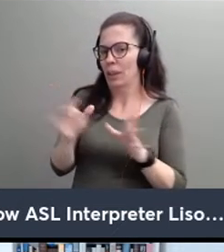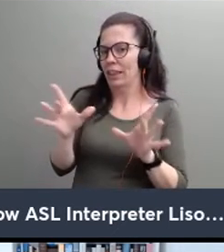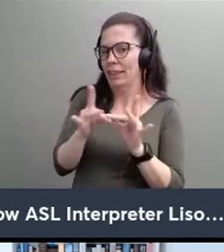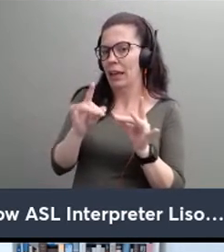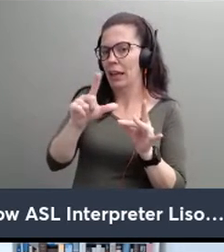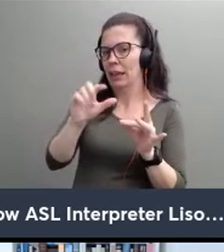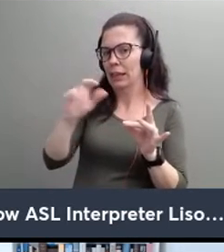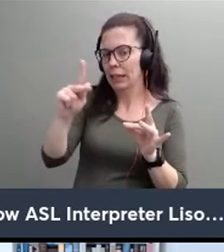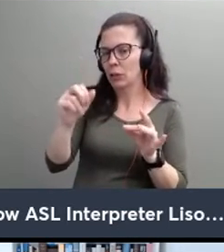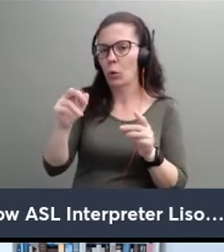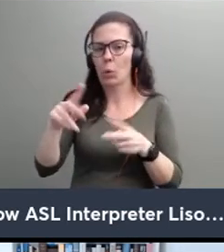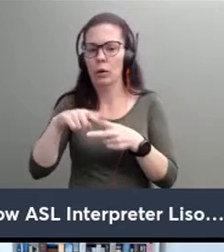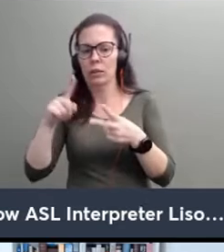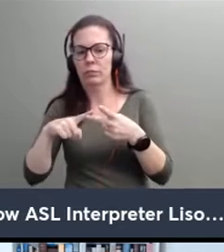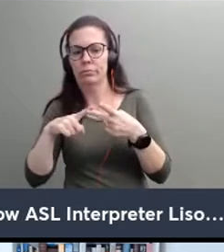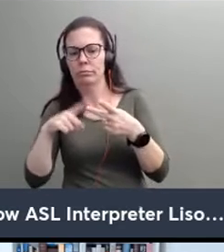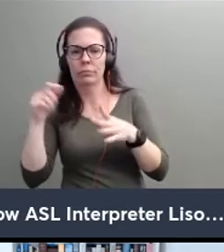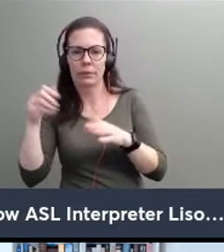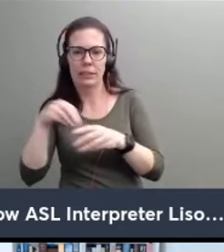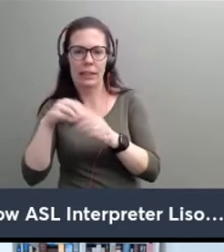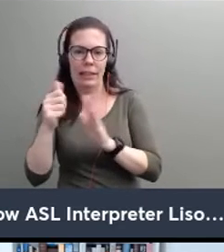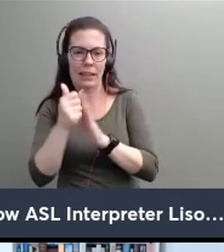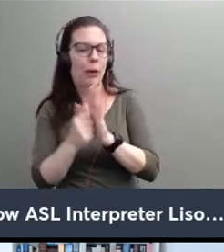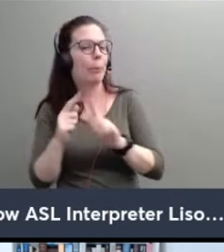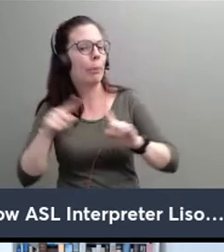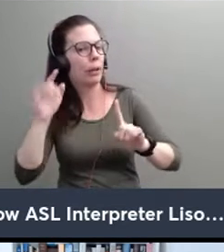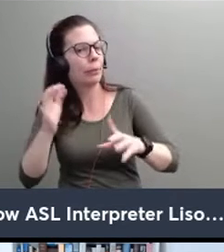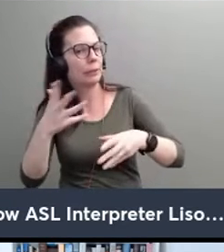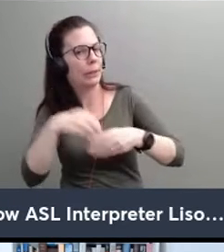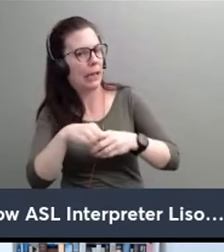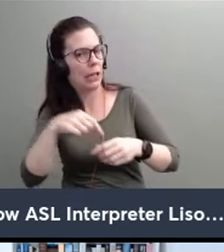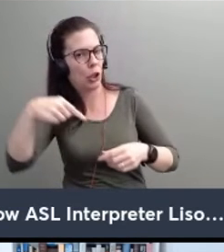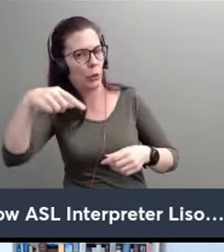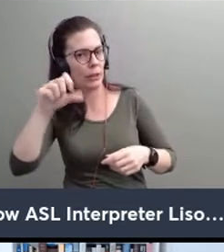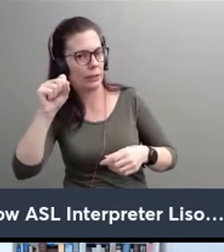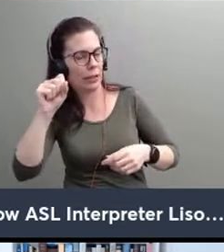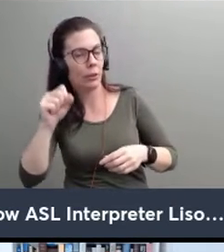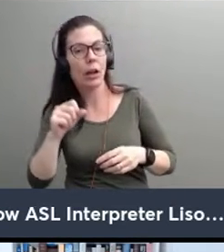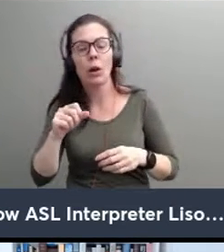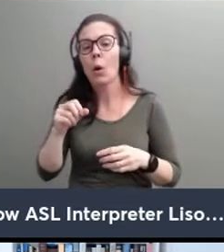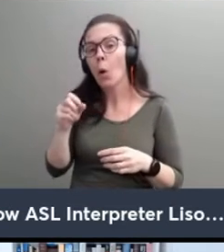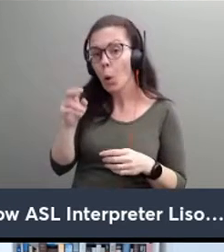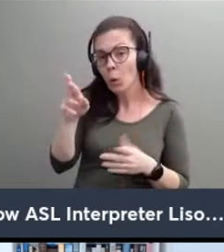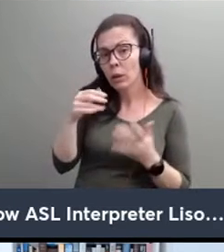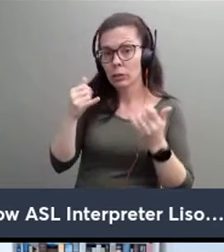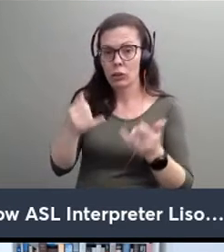But those users need to be onboarded into QuickSight. Or the third thing is what we are launching now, is anyone on the internet.